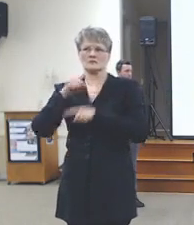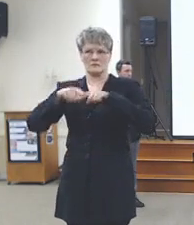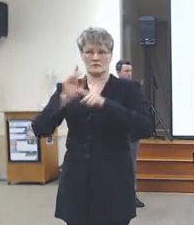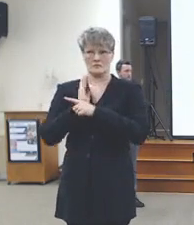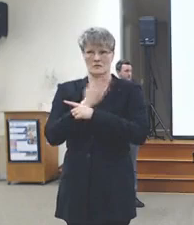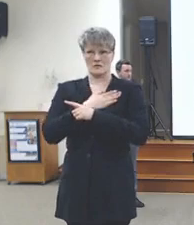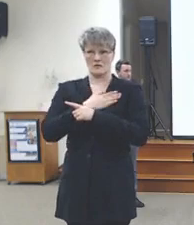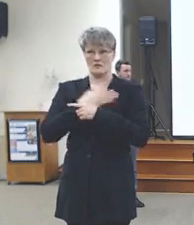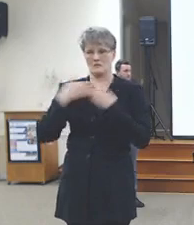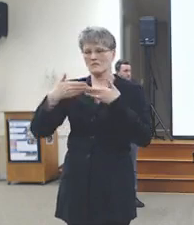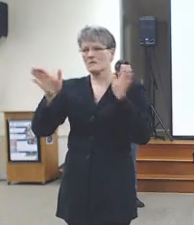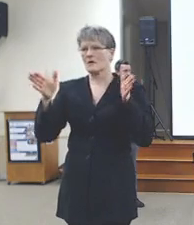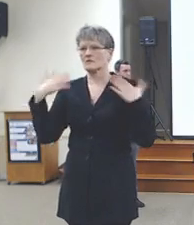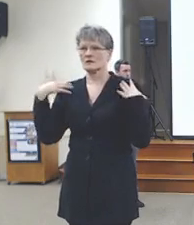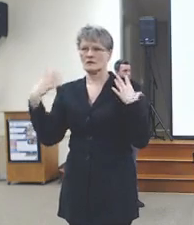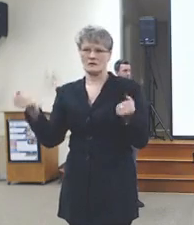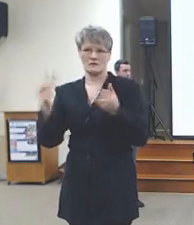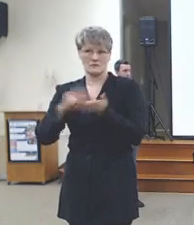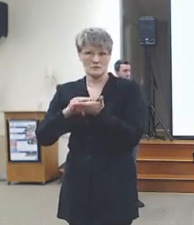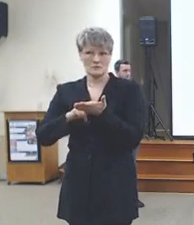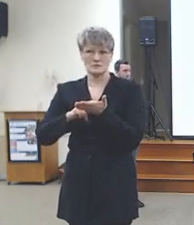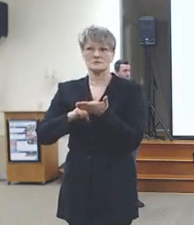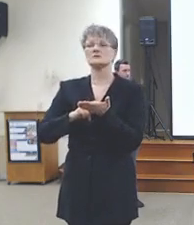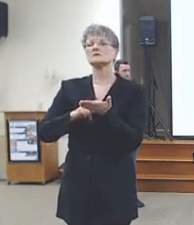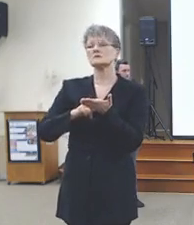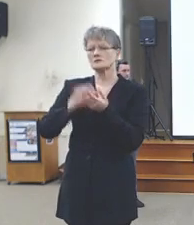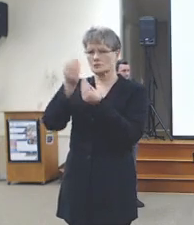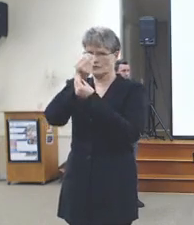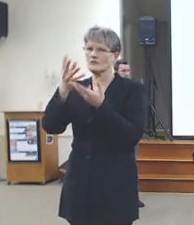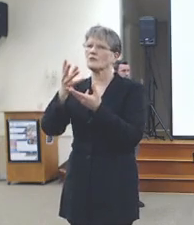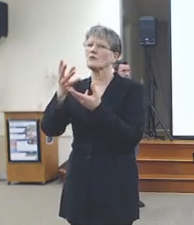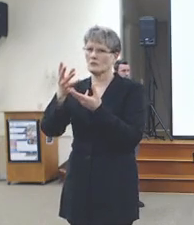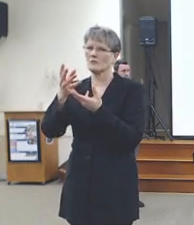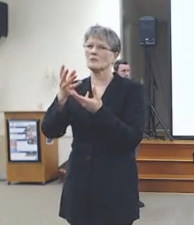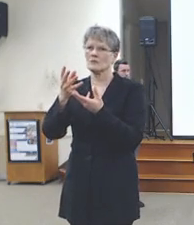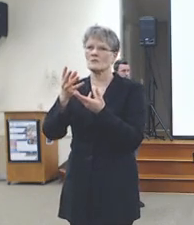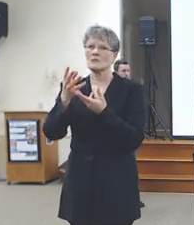medical professionals to let us know if the public has been at risk at any point